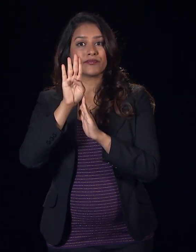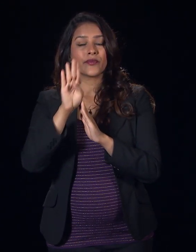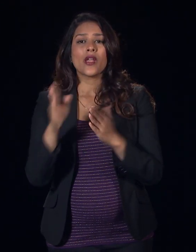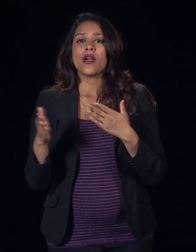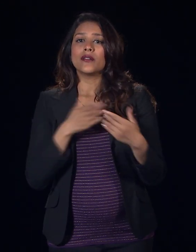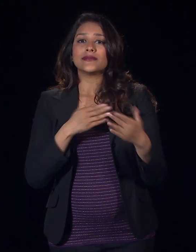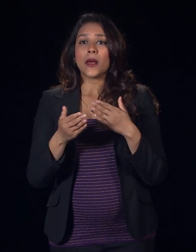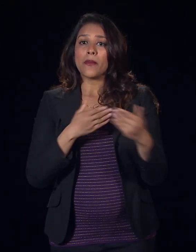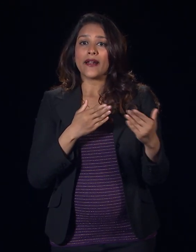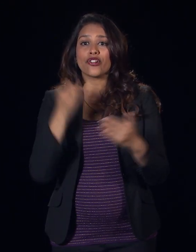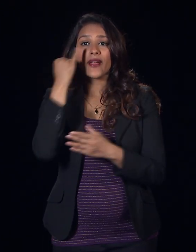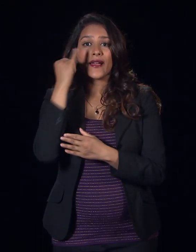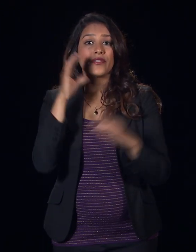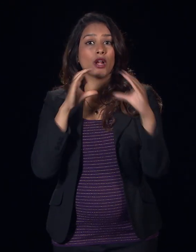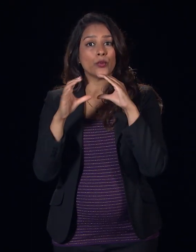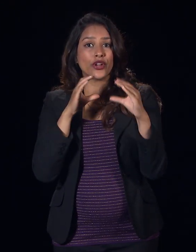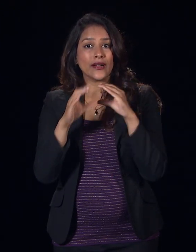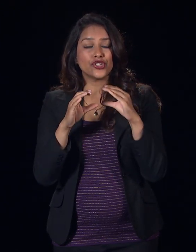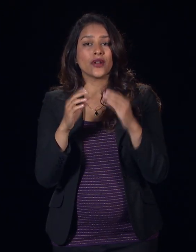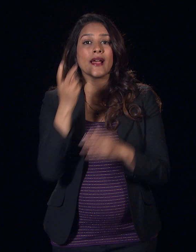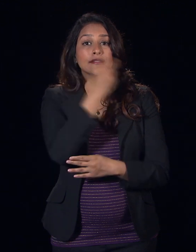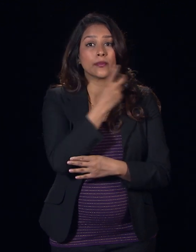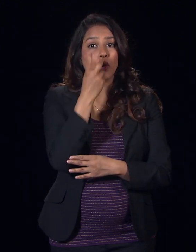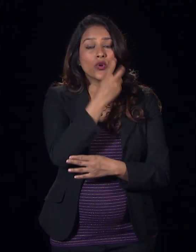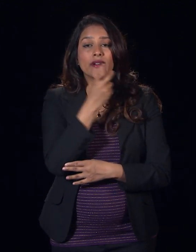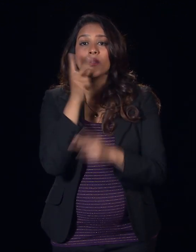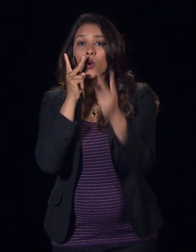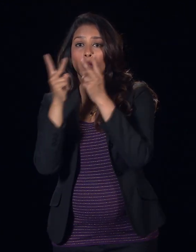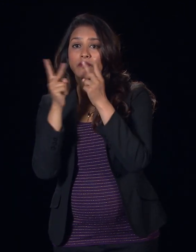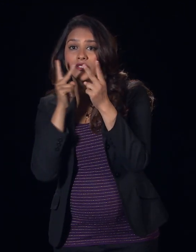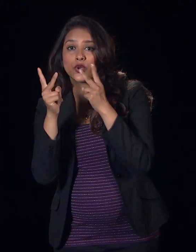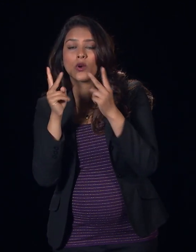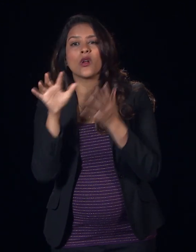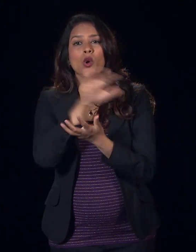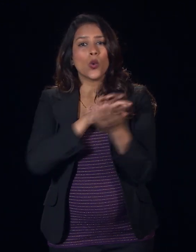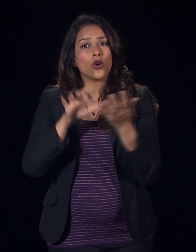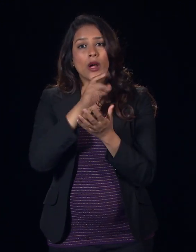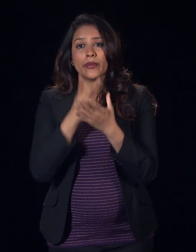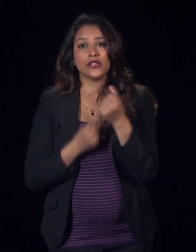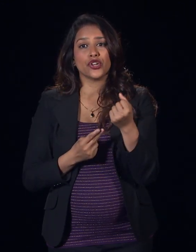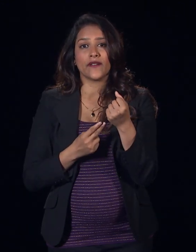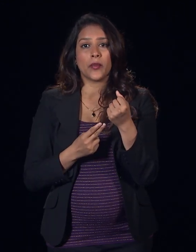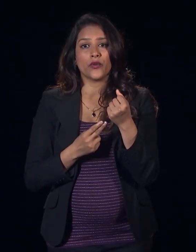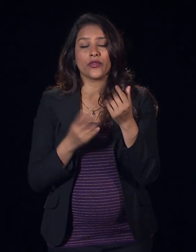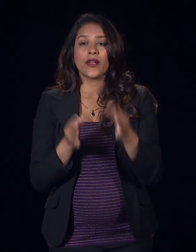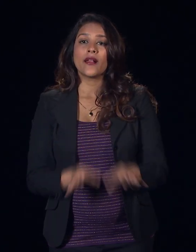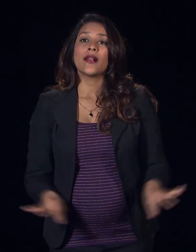It does not matter if the communication is spoken or visual or a combination of both.